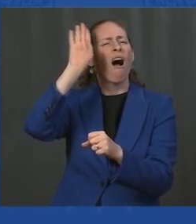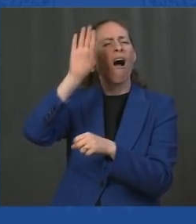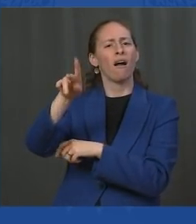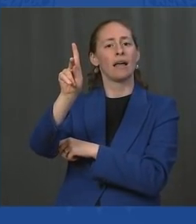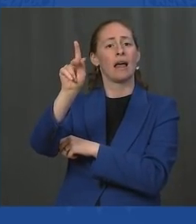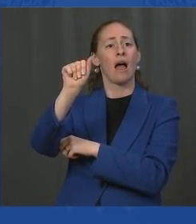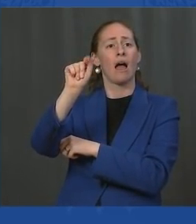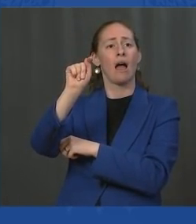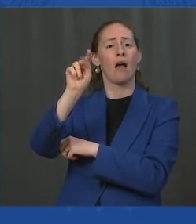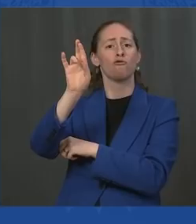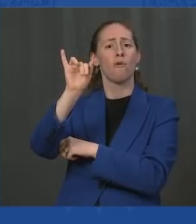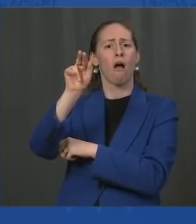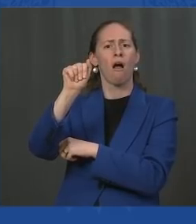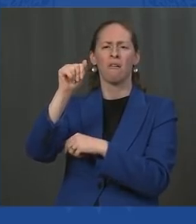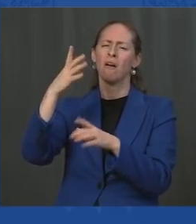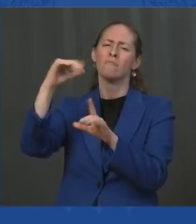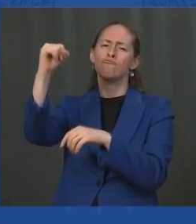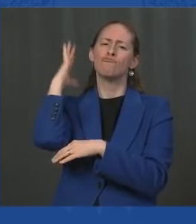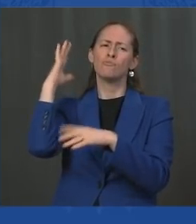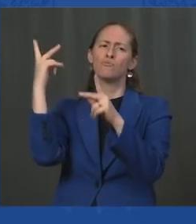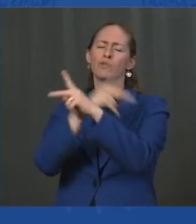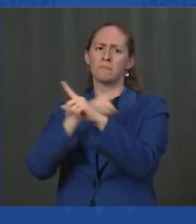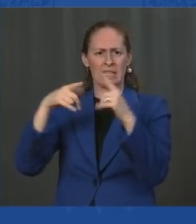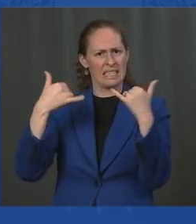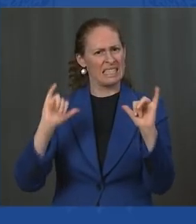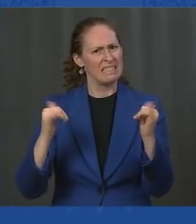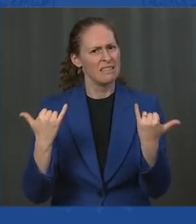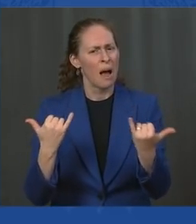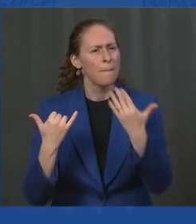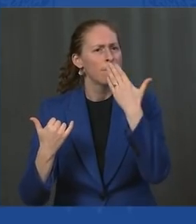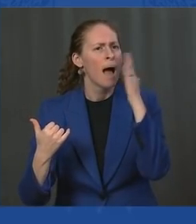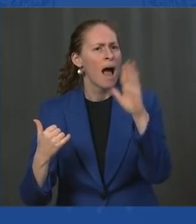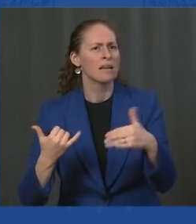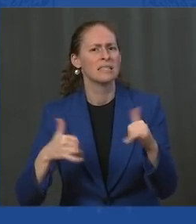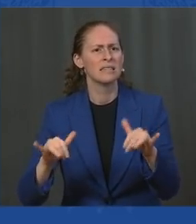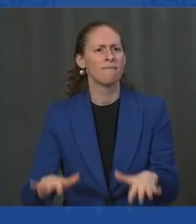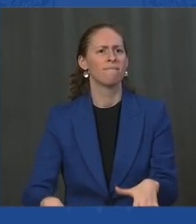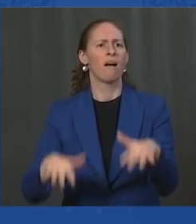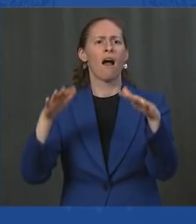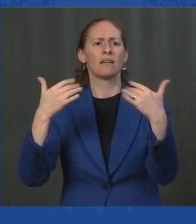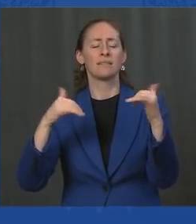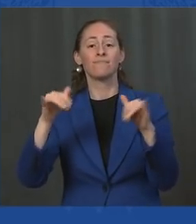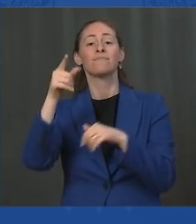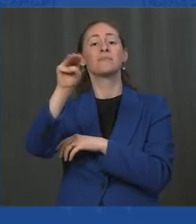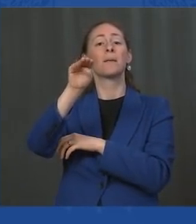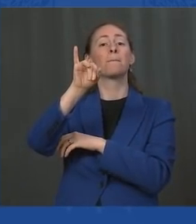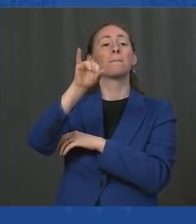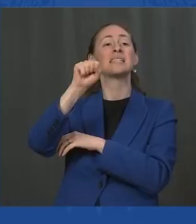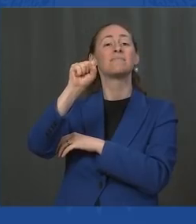Ida was so powerful that it caused the Mississippi River literally to change direction -- the flow --